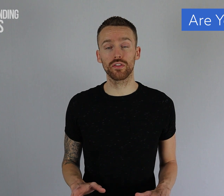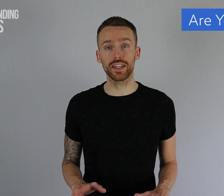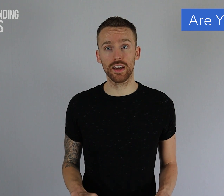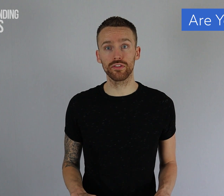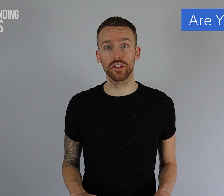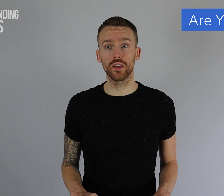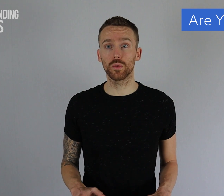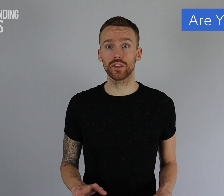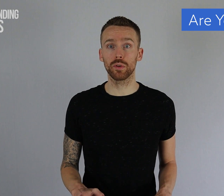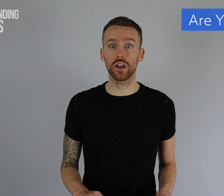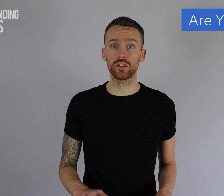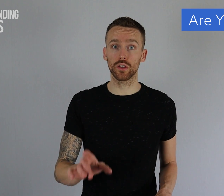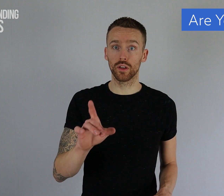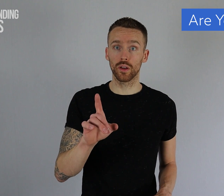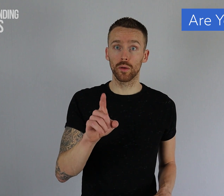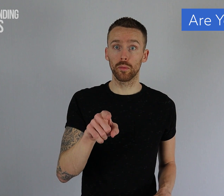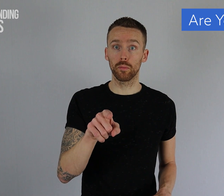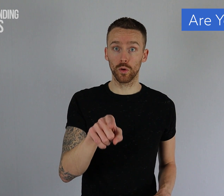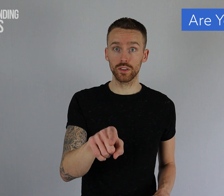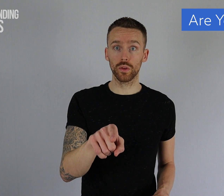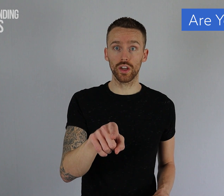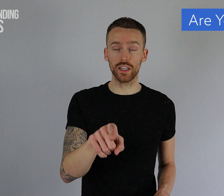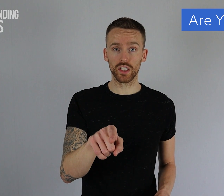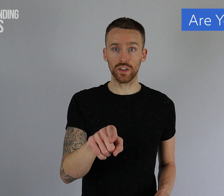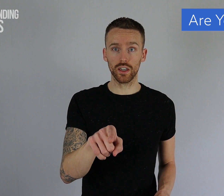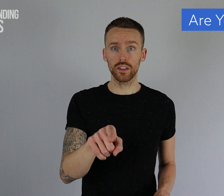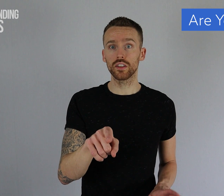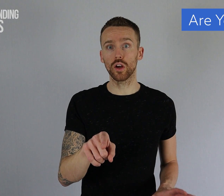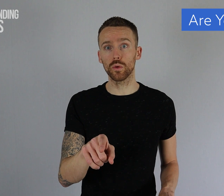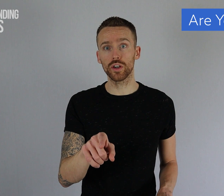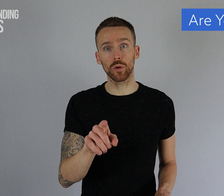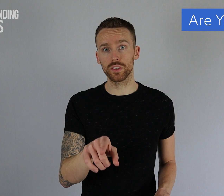if they're deaf, we're simply going to point with your index finger. Don't worry, pointing